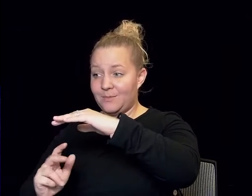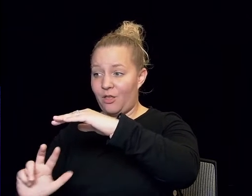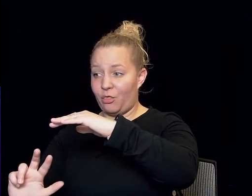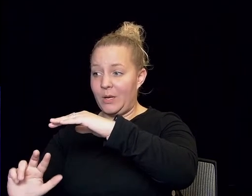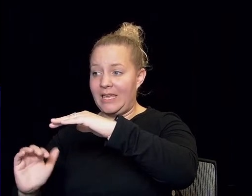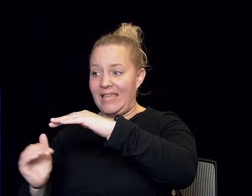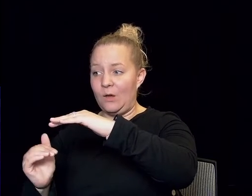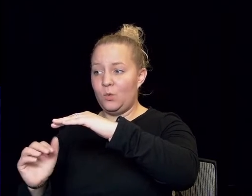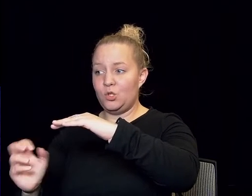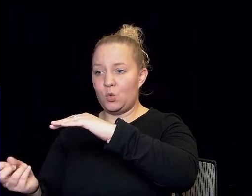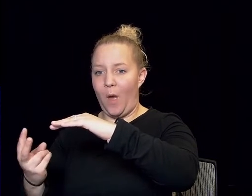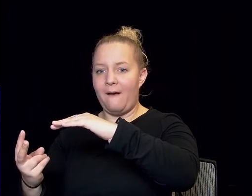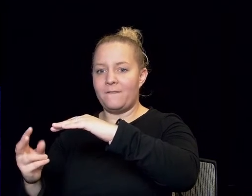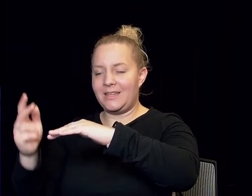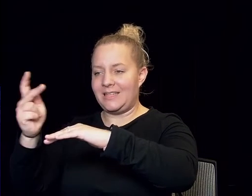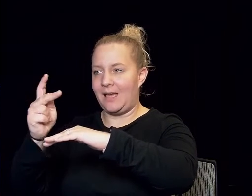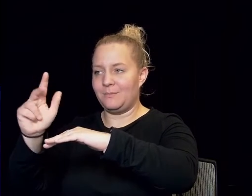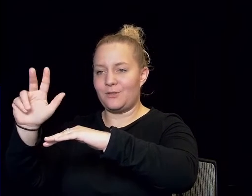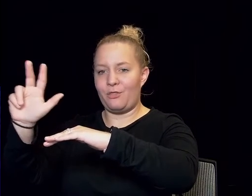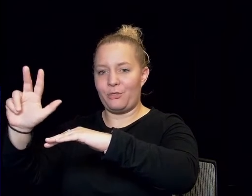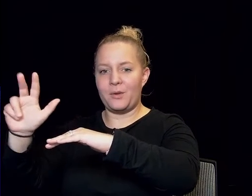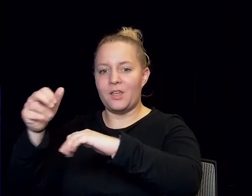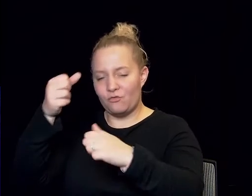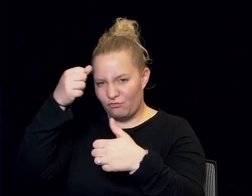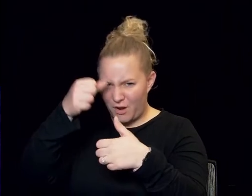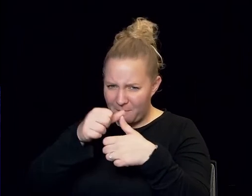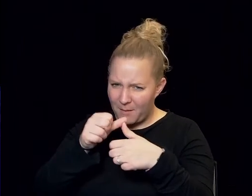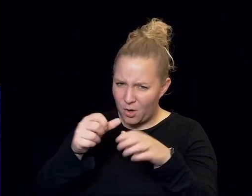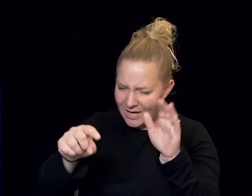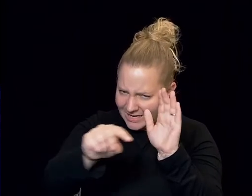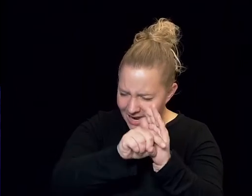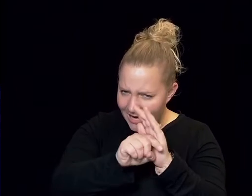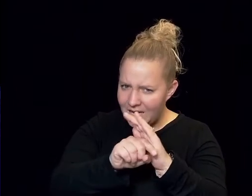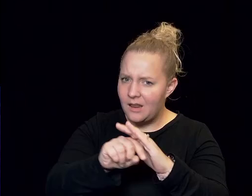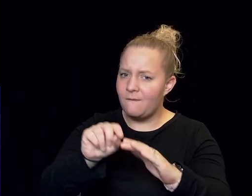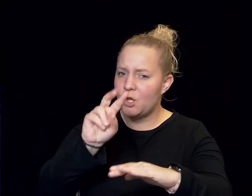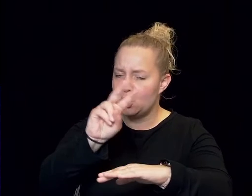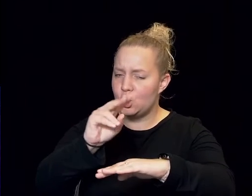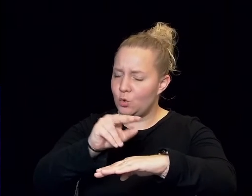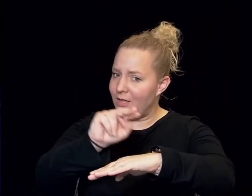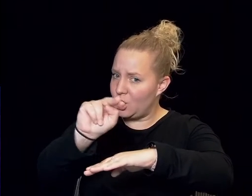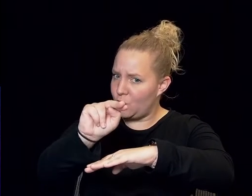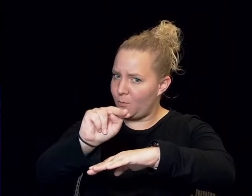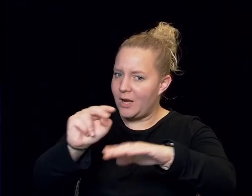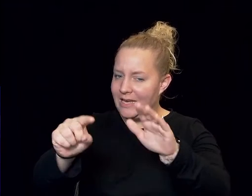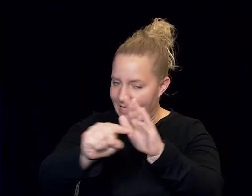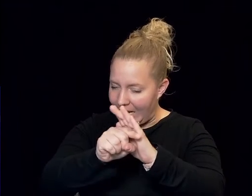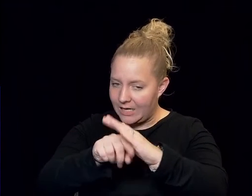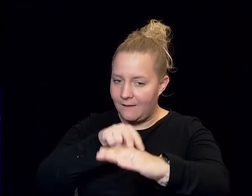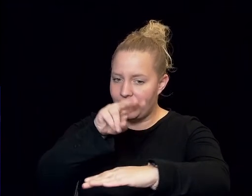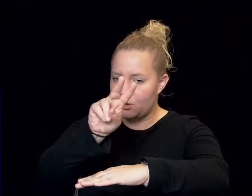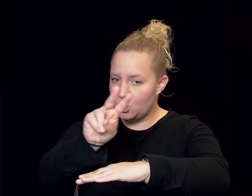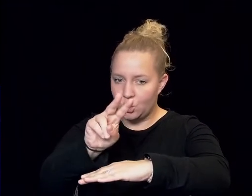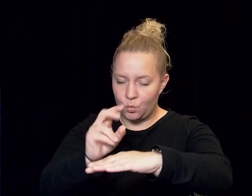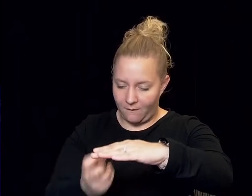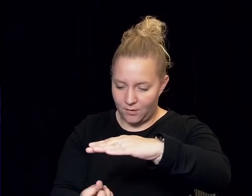So, -2 and remember, I'm going to put that negative up in the numerator. So, -2 /12